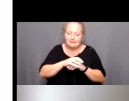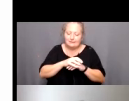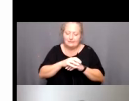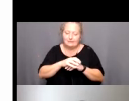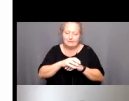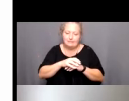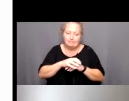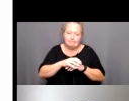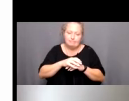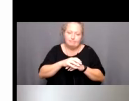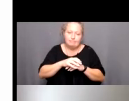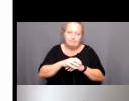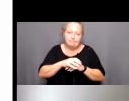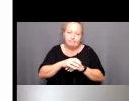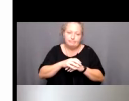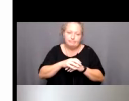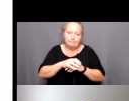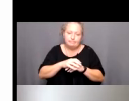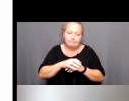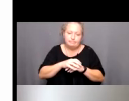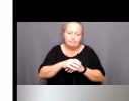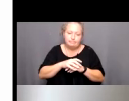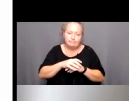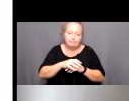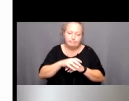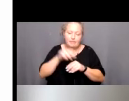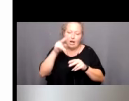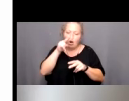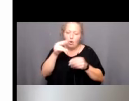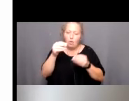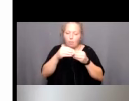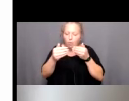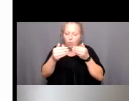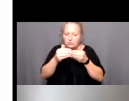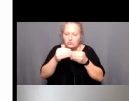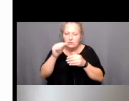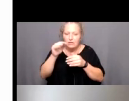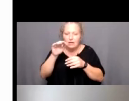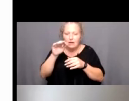here we take a closer look at the industrial sector with the highest rate of heat illness